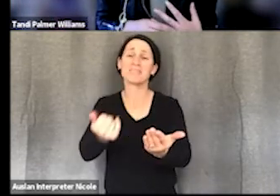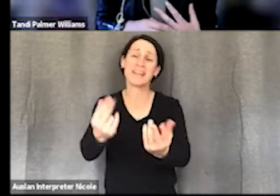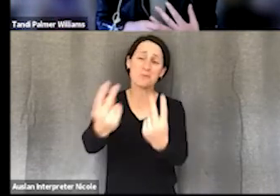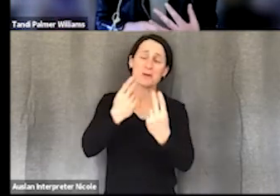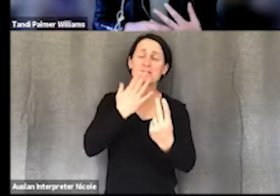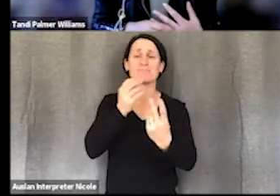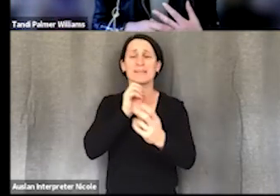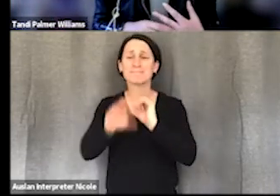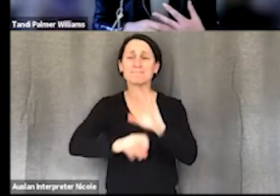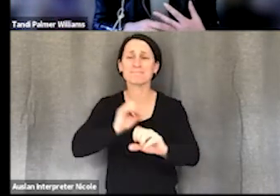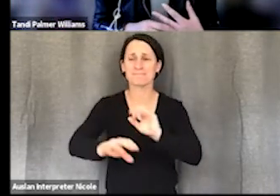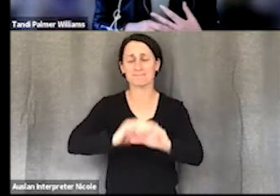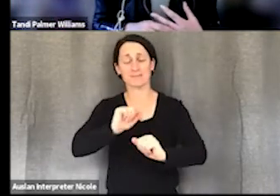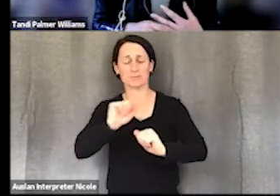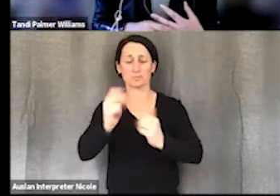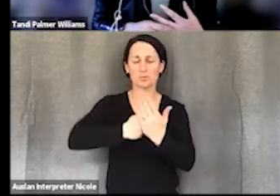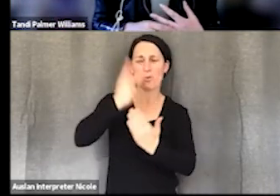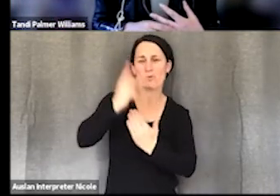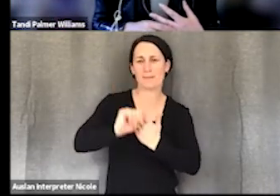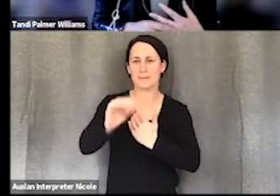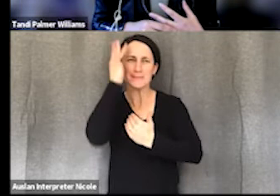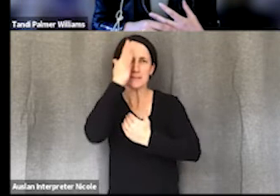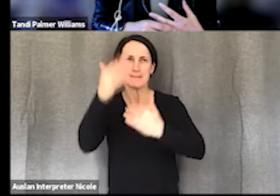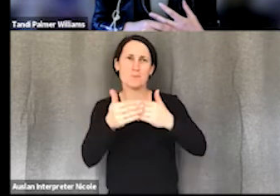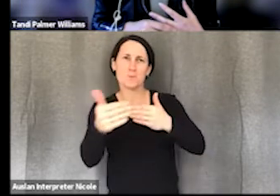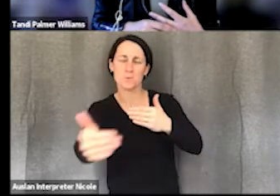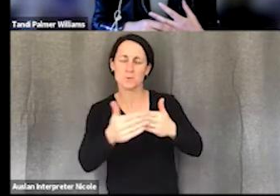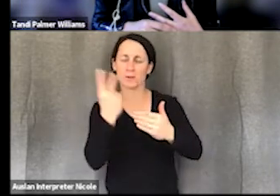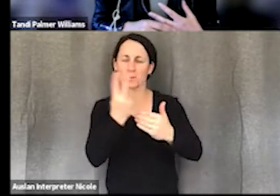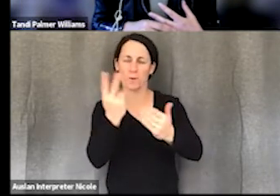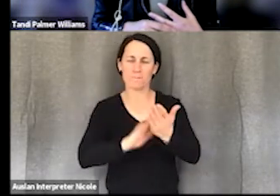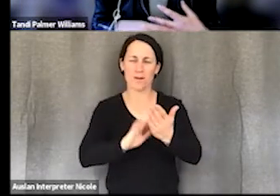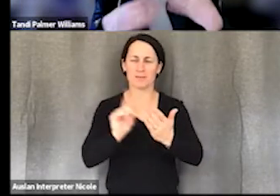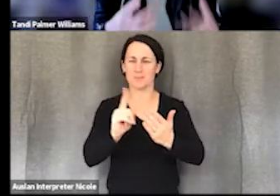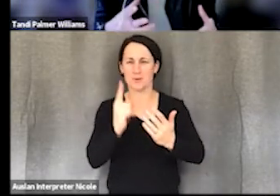I would love to hear how you are thinking about bringing the fun for